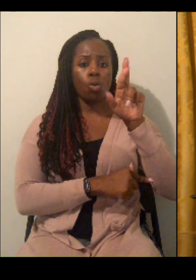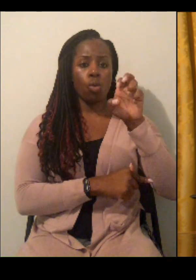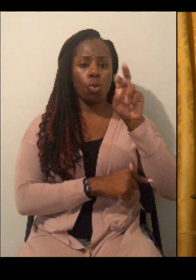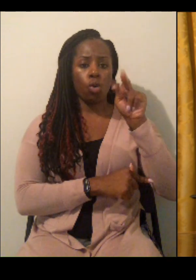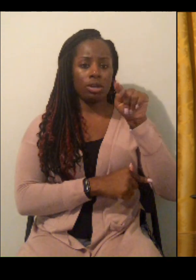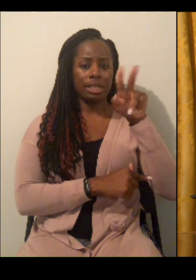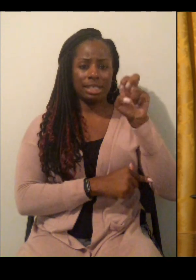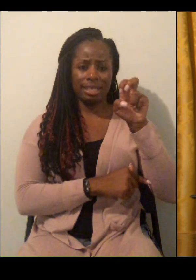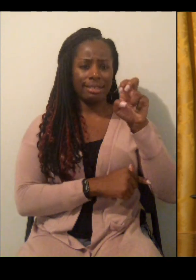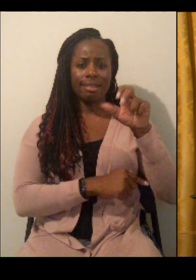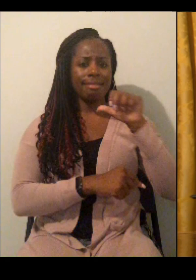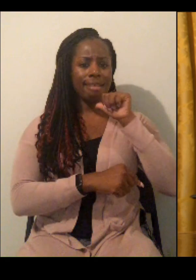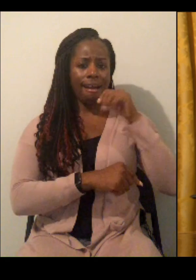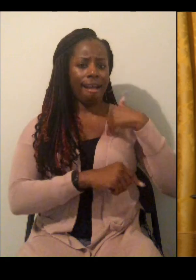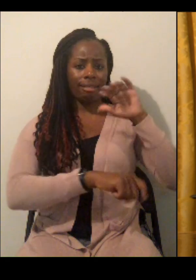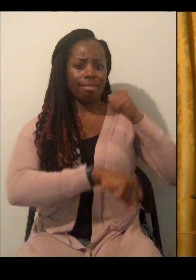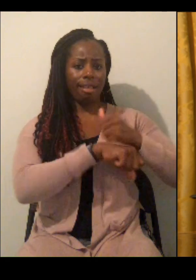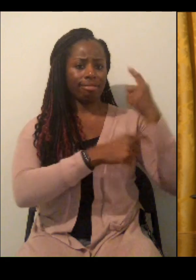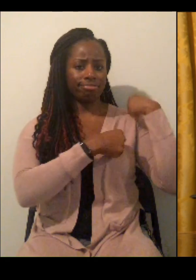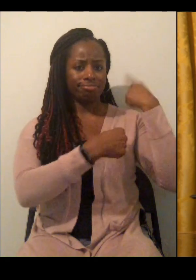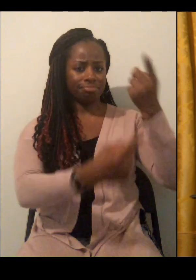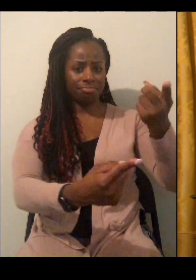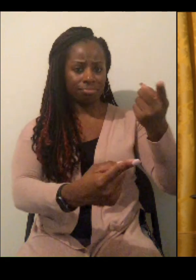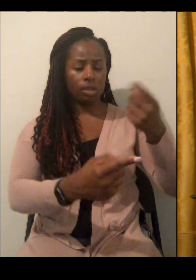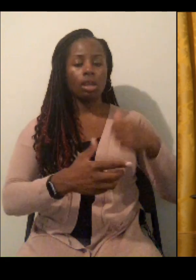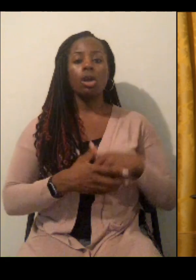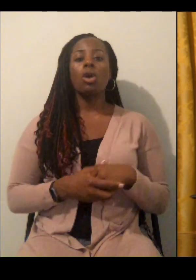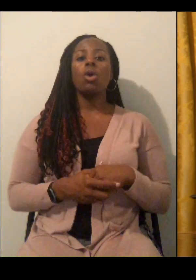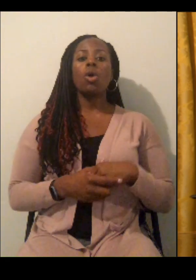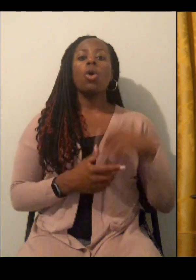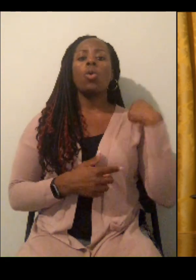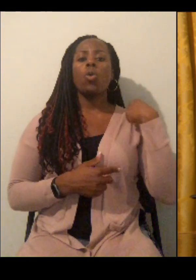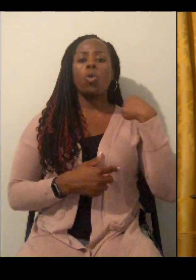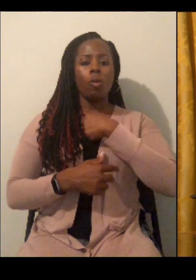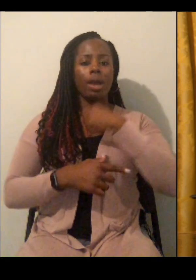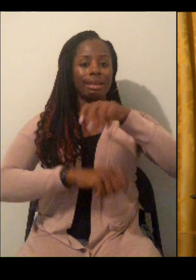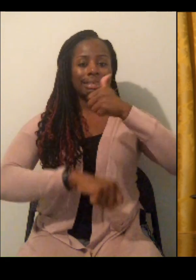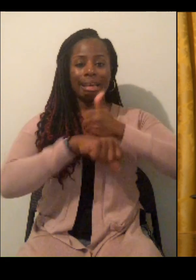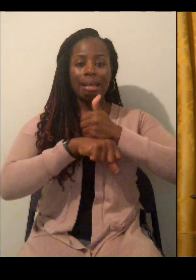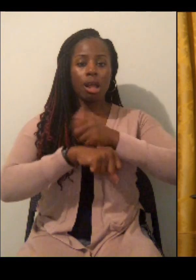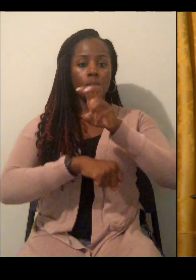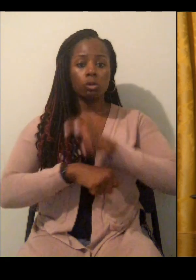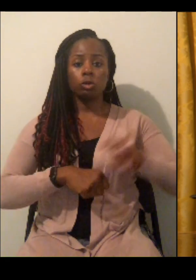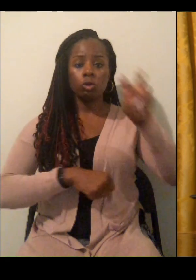highest level of travel warning on other countries as the virus spread it's